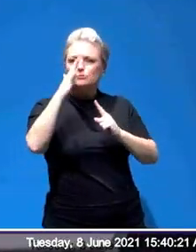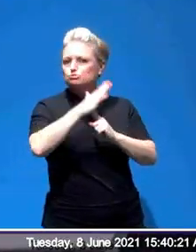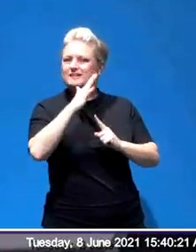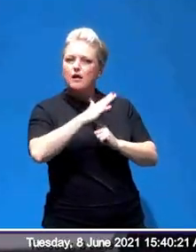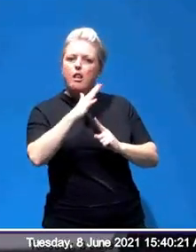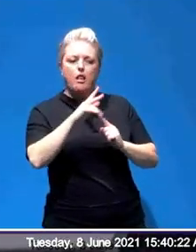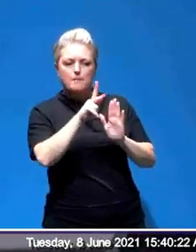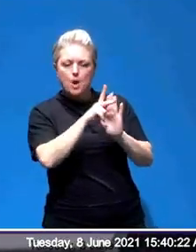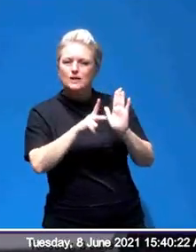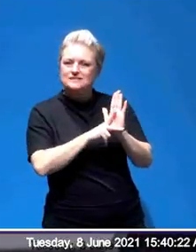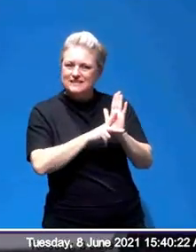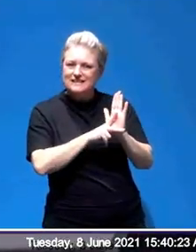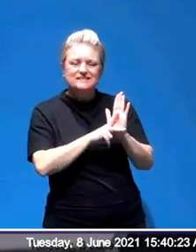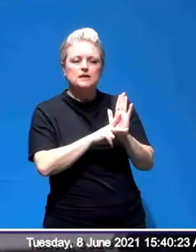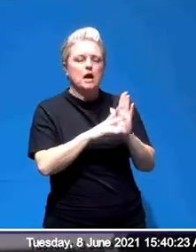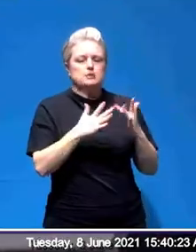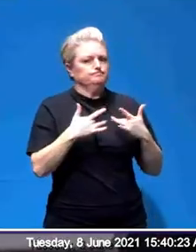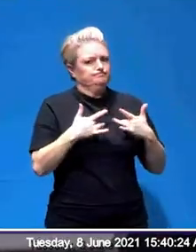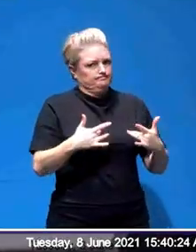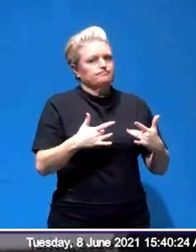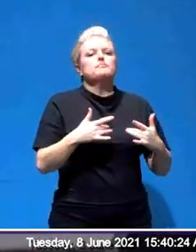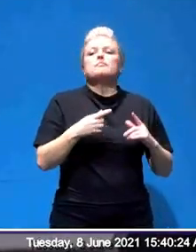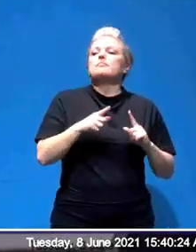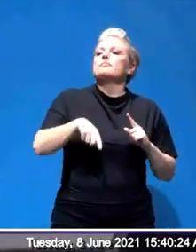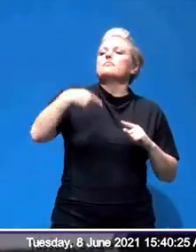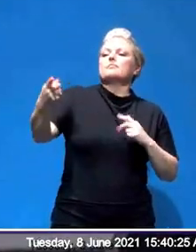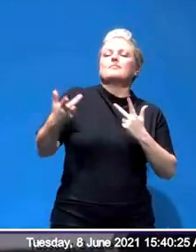They are the policies of the Director of the IMU.